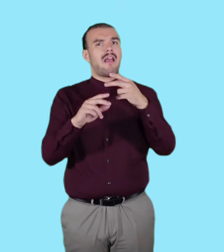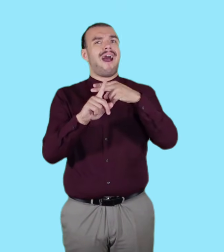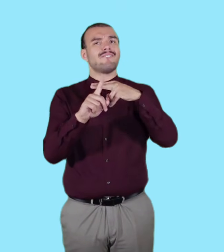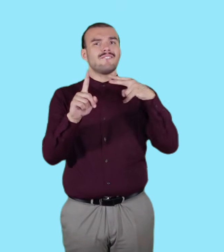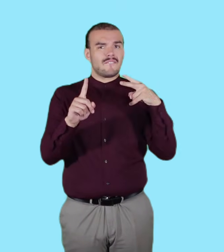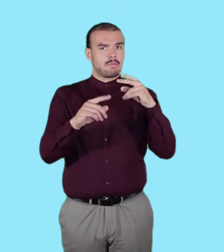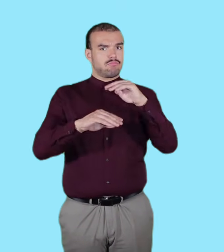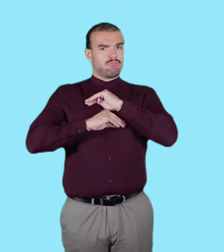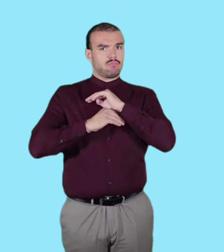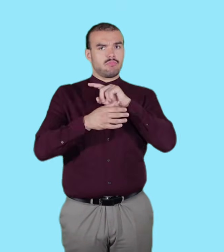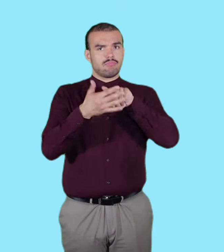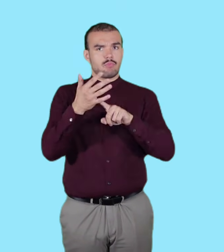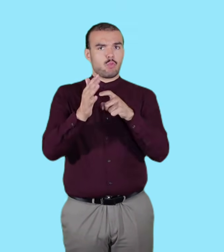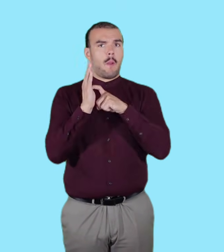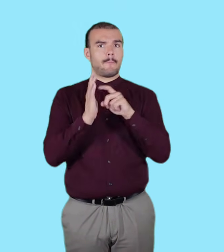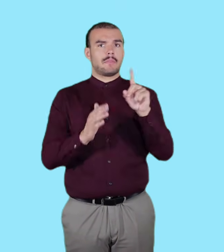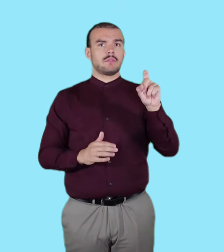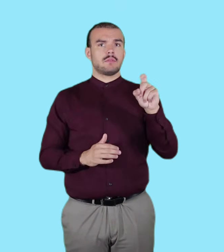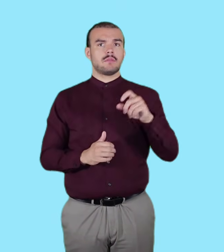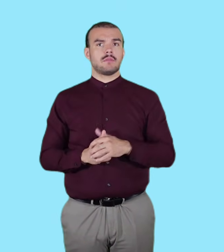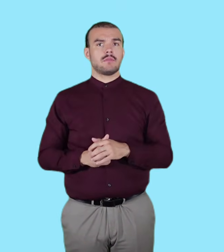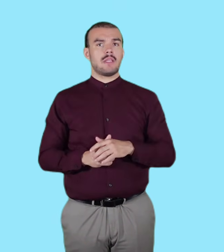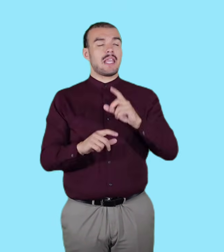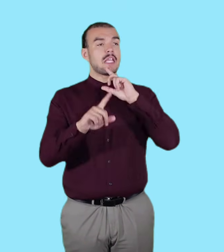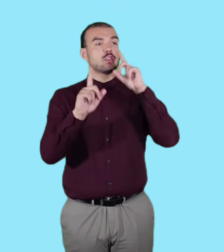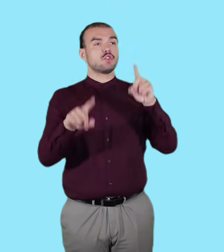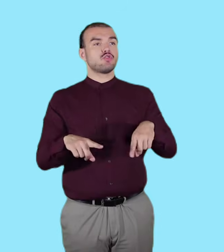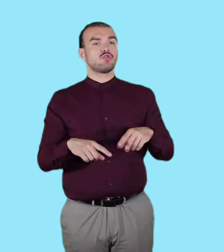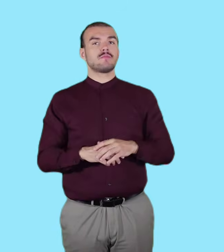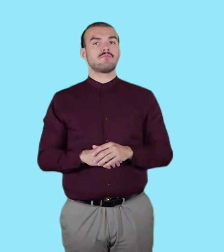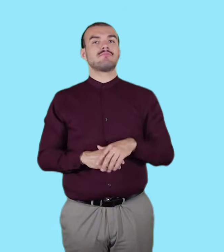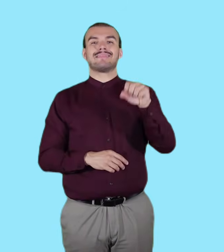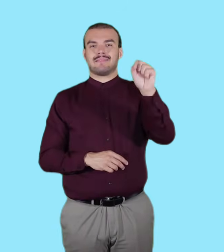meet these requirements? Answer: Yes.